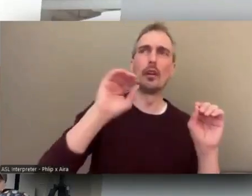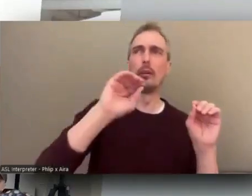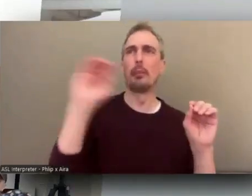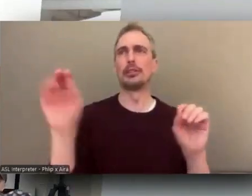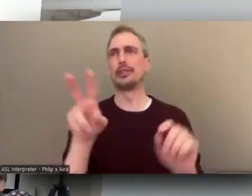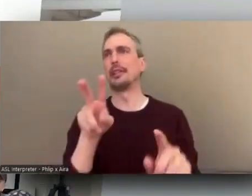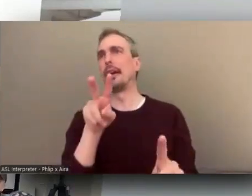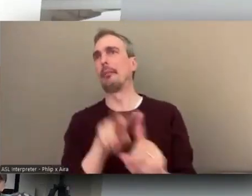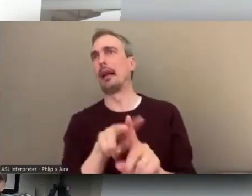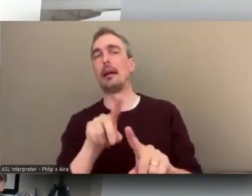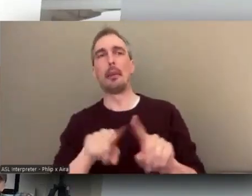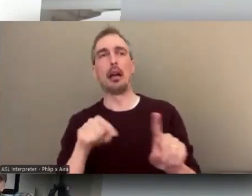I'm just pointing that out.